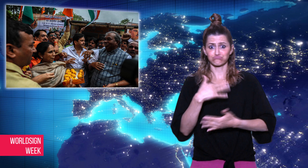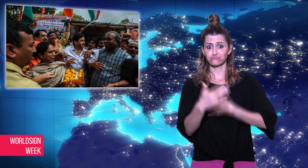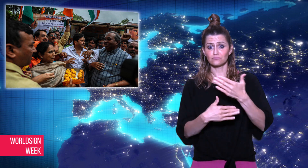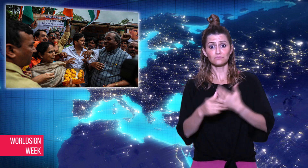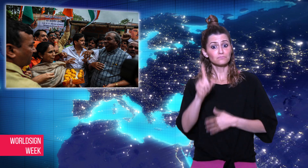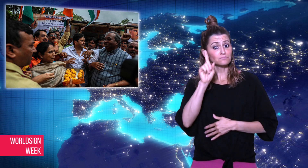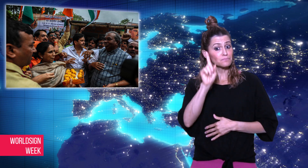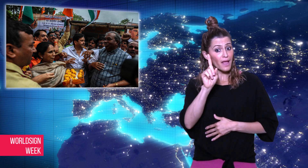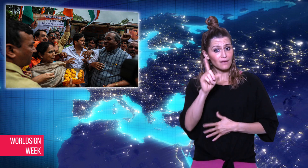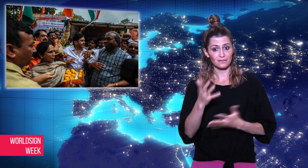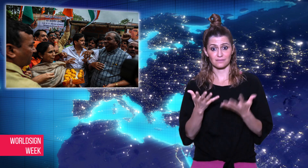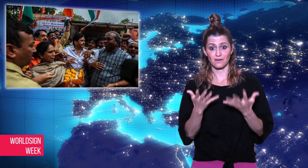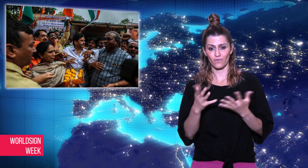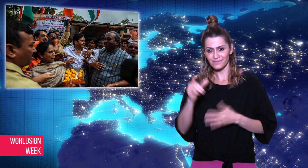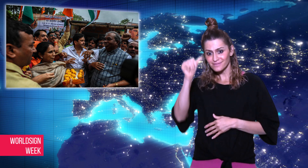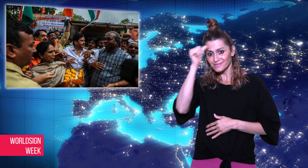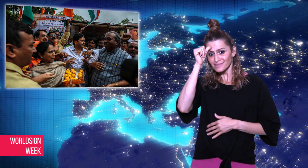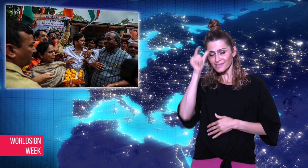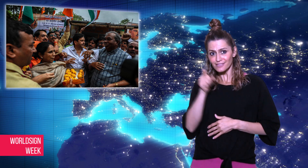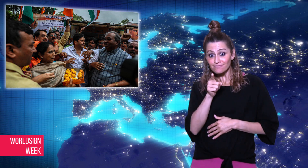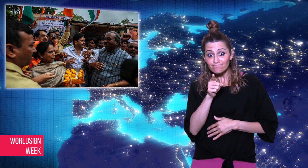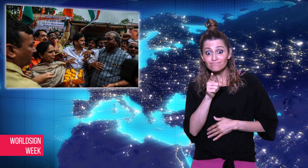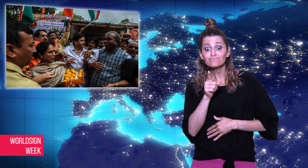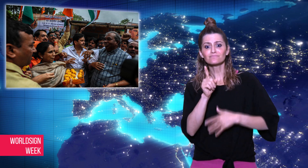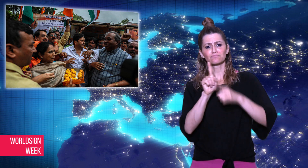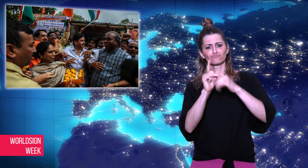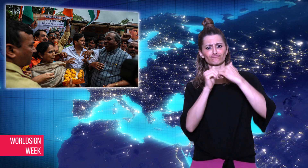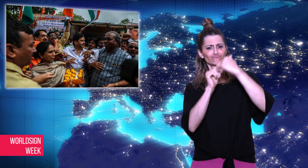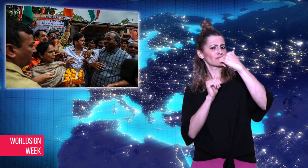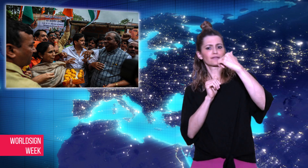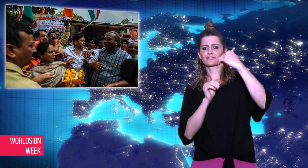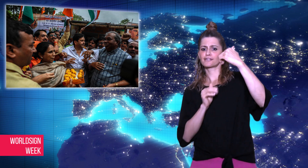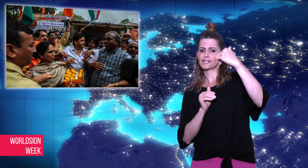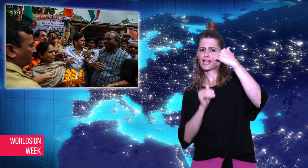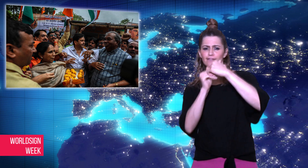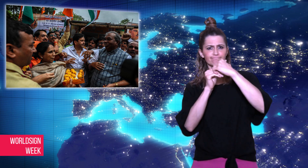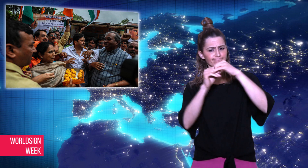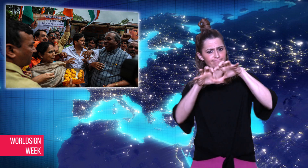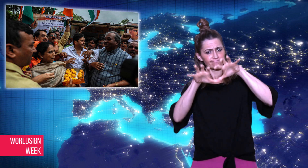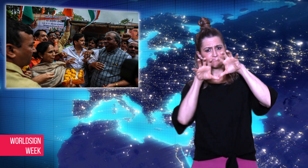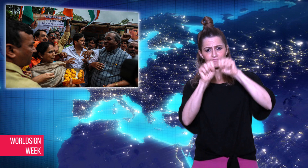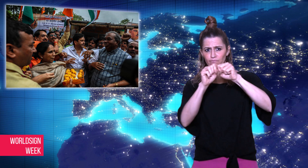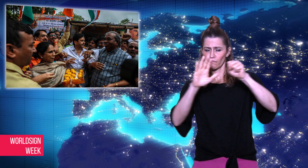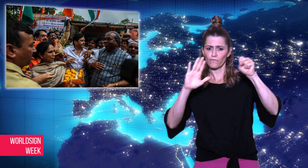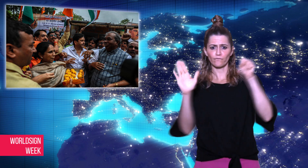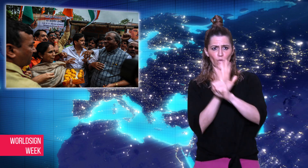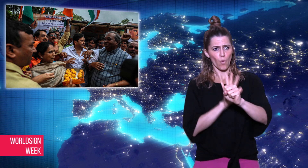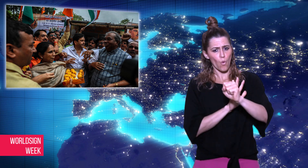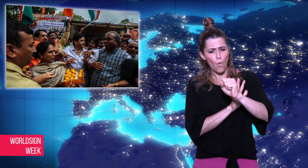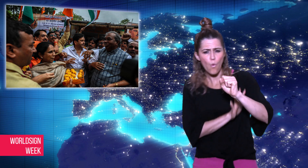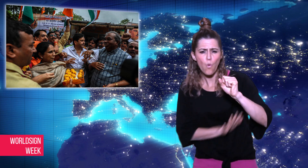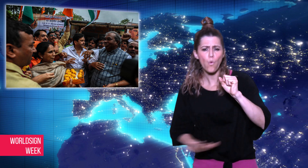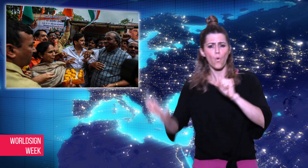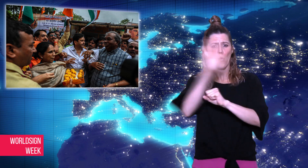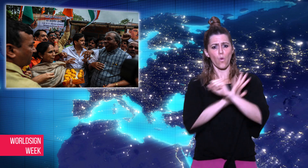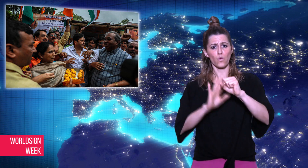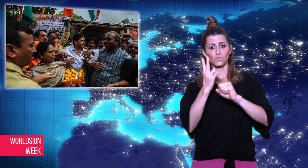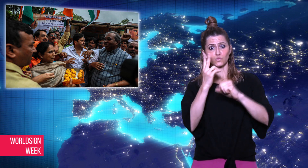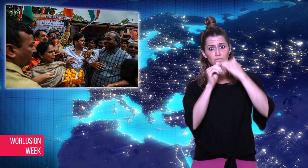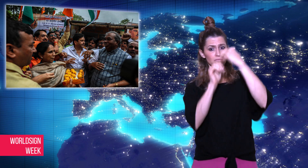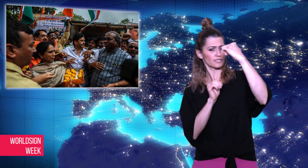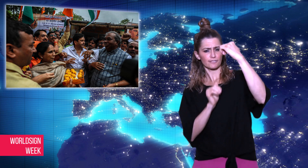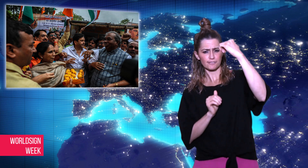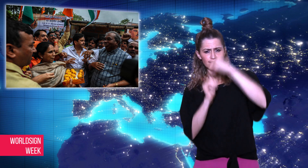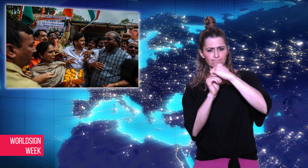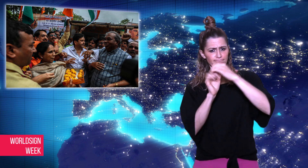The decision by the government of India was